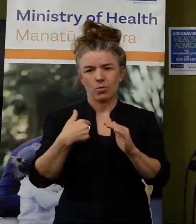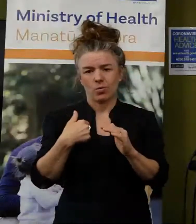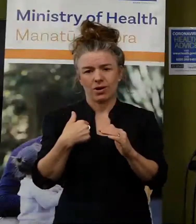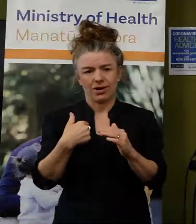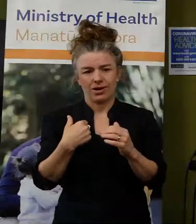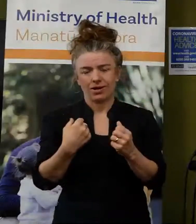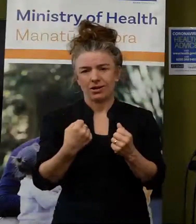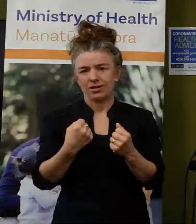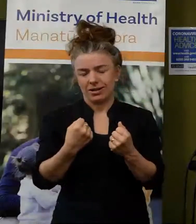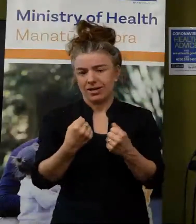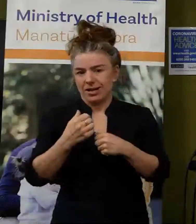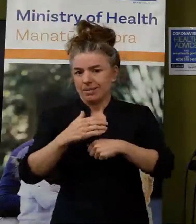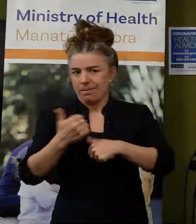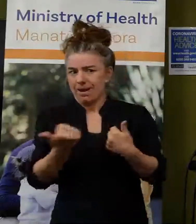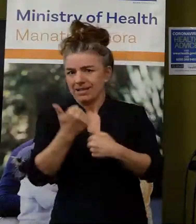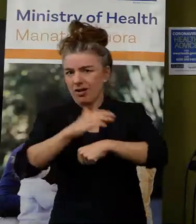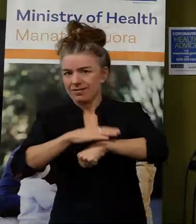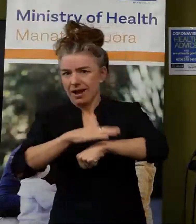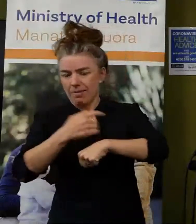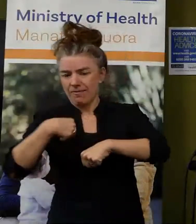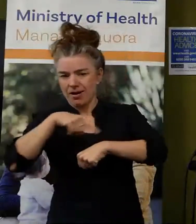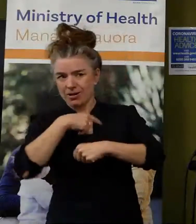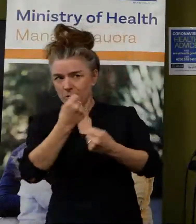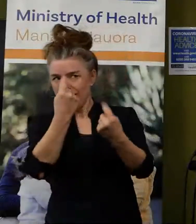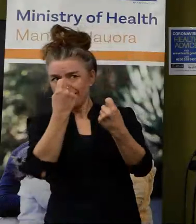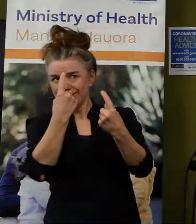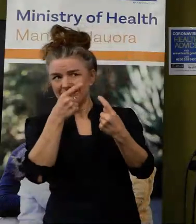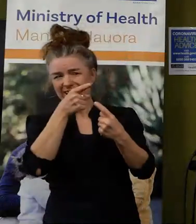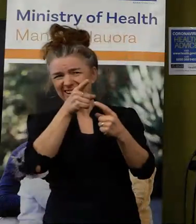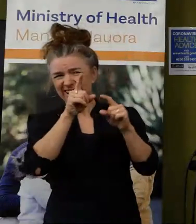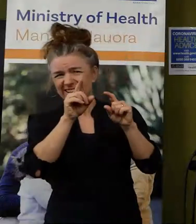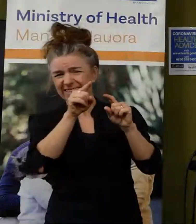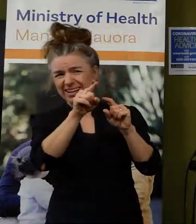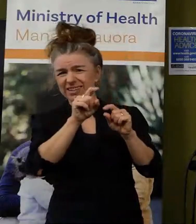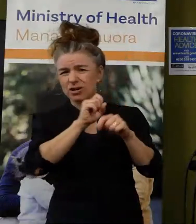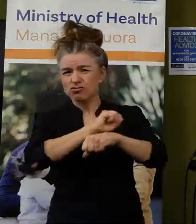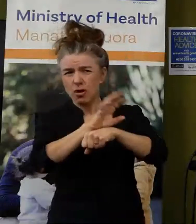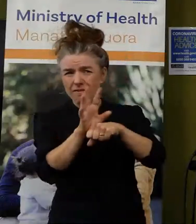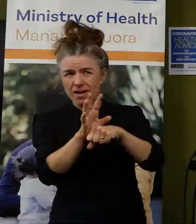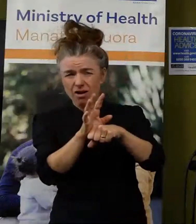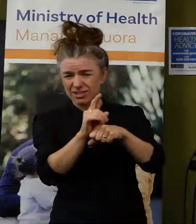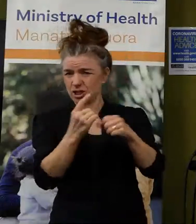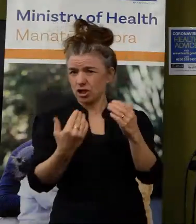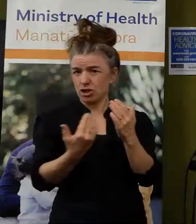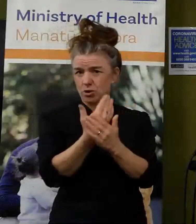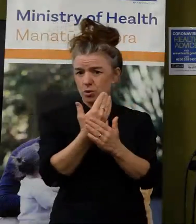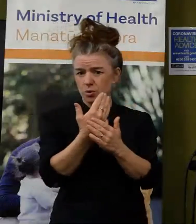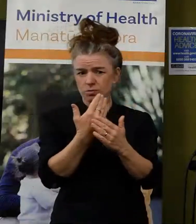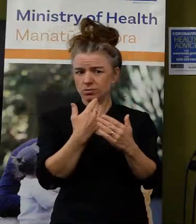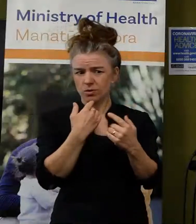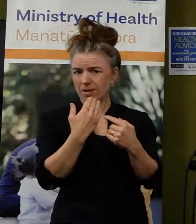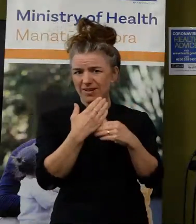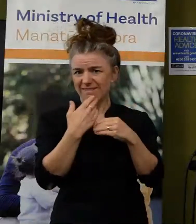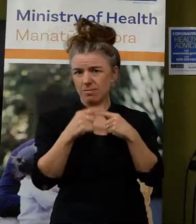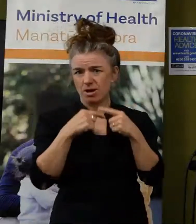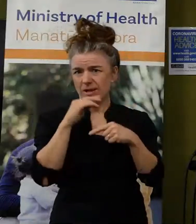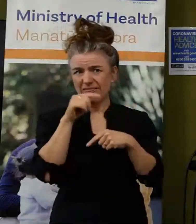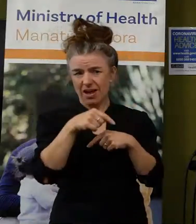several weeks in which to better understand how this infectious disease, this new infectious disease, is actually evolving.